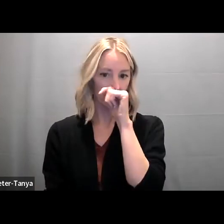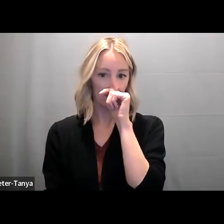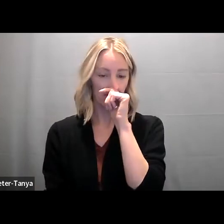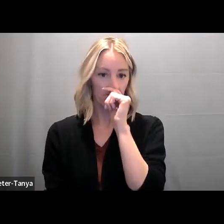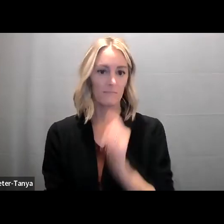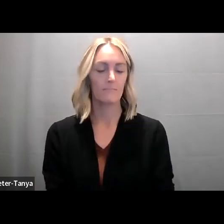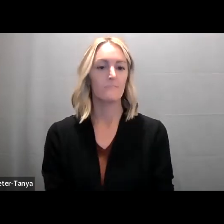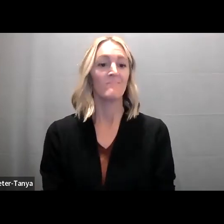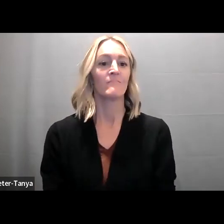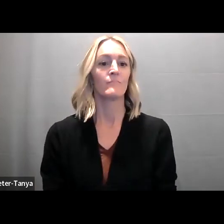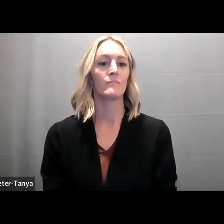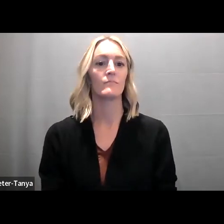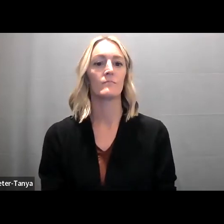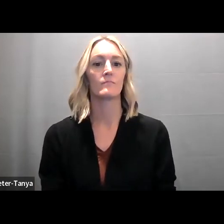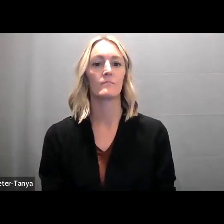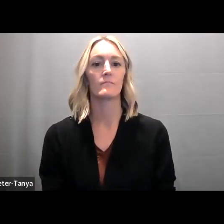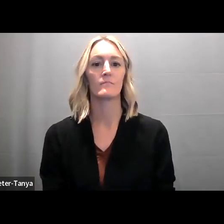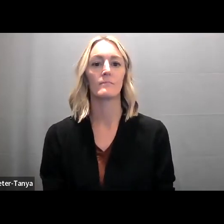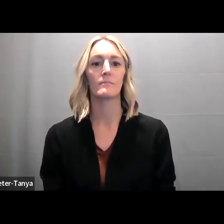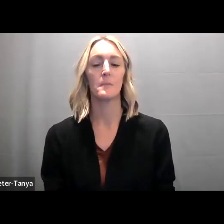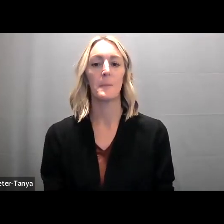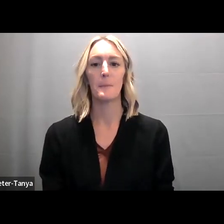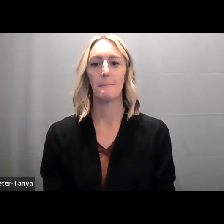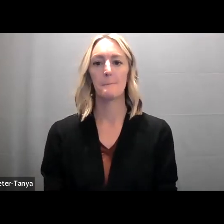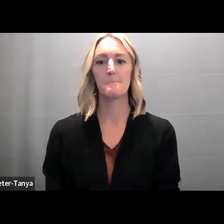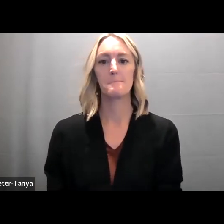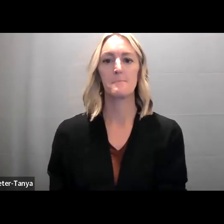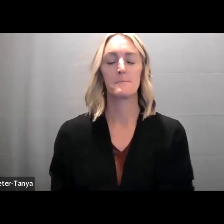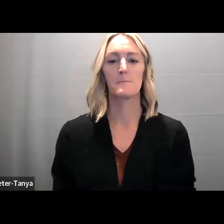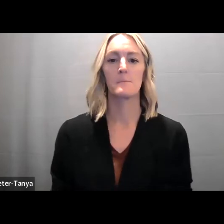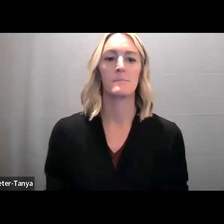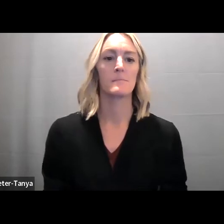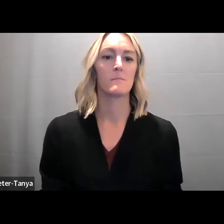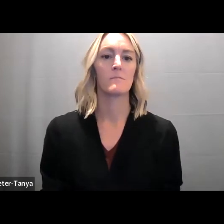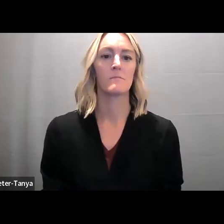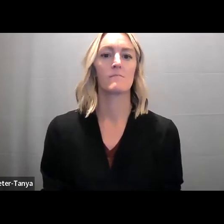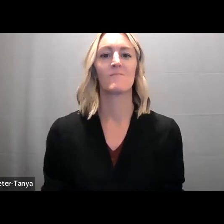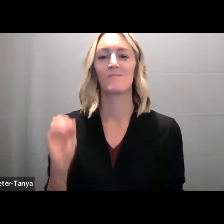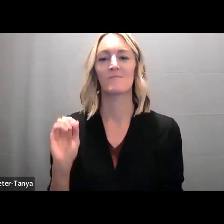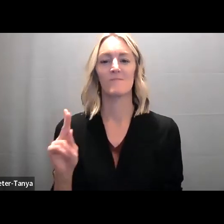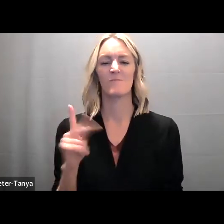Next slide. Okay. So quick visual description.